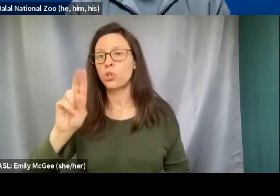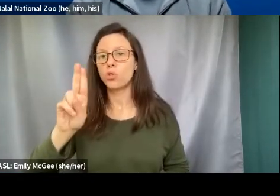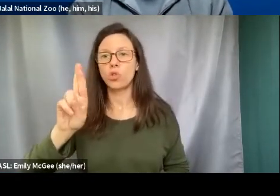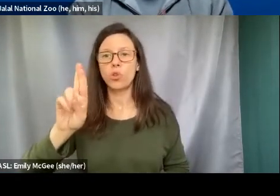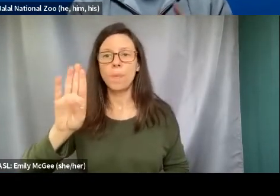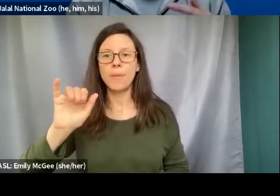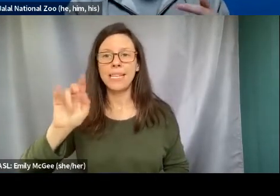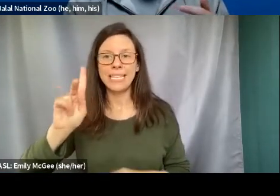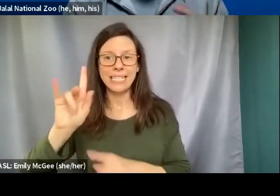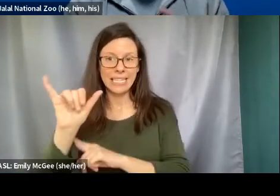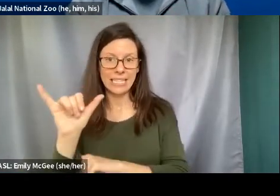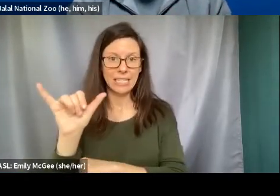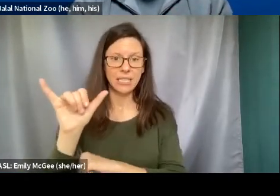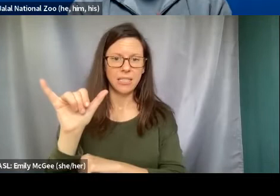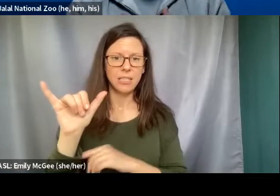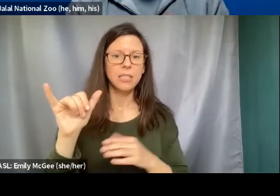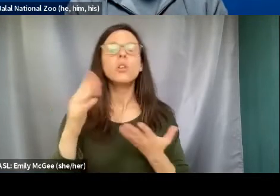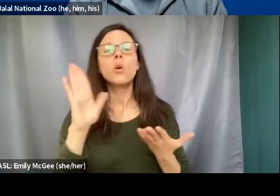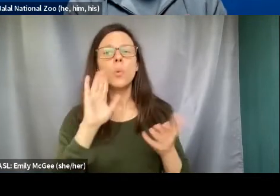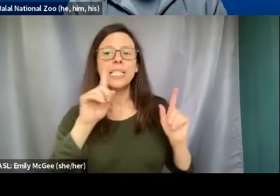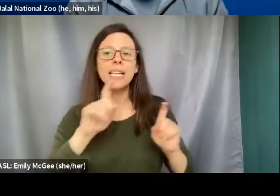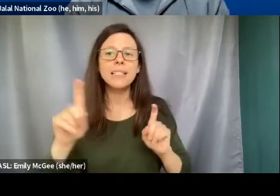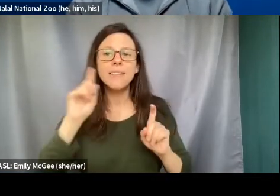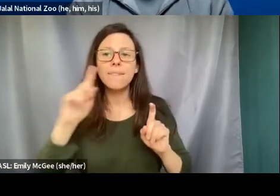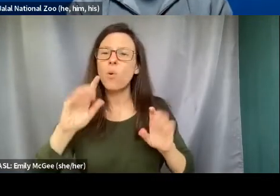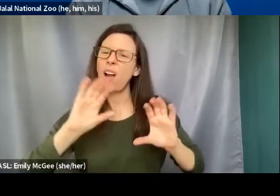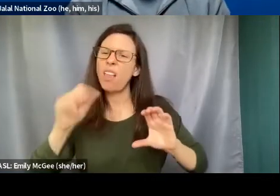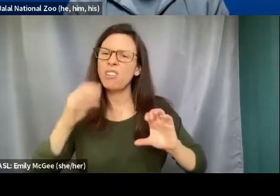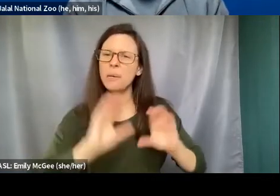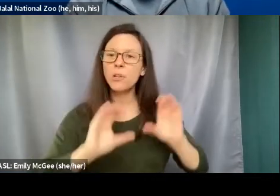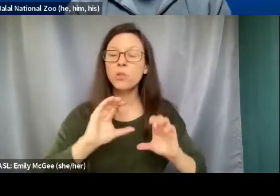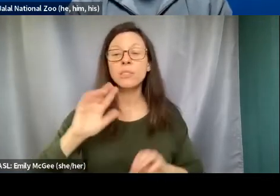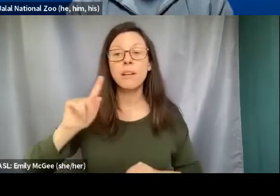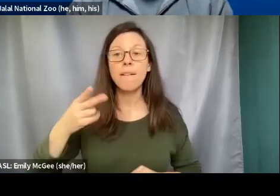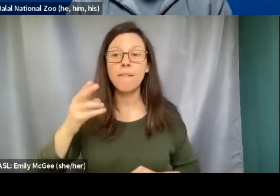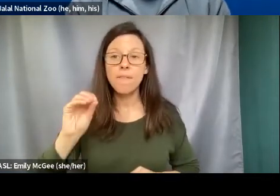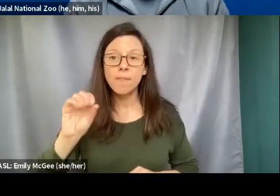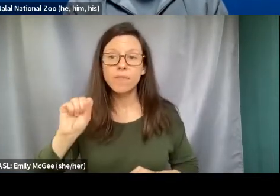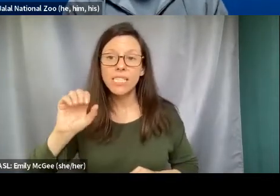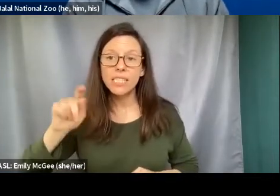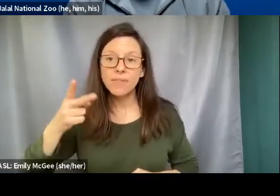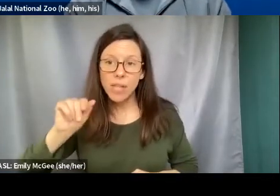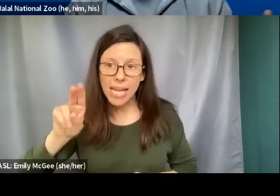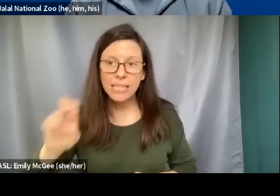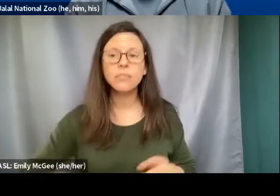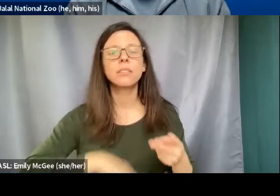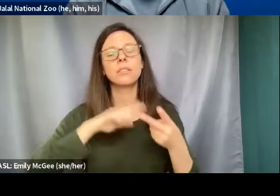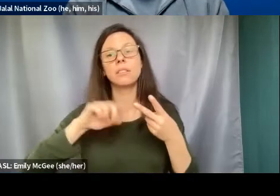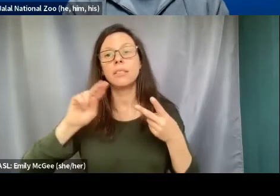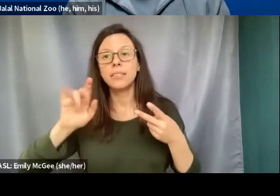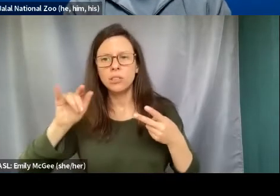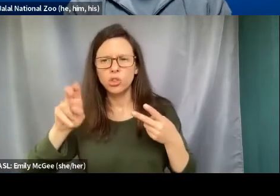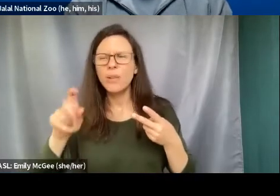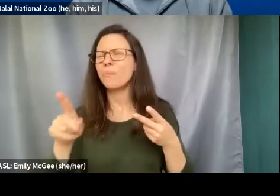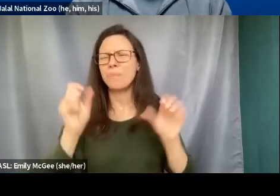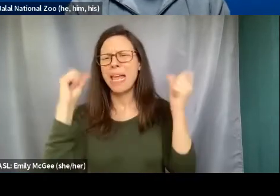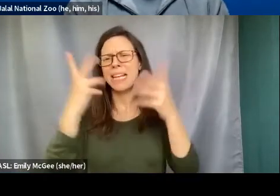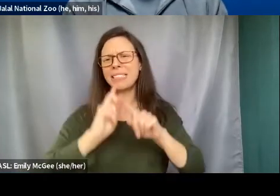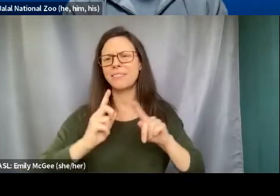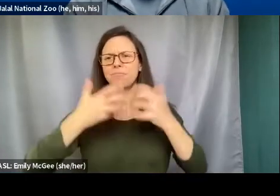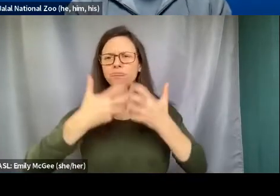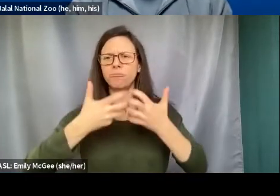you know sometimes phosphates, nitrates, uh so on so. We have different machines, some advanced like our